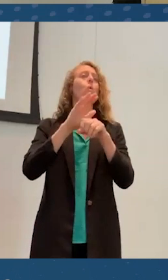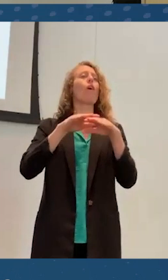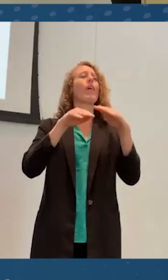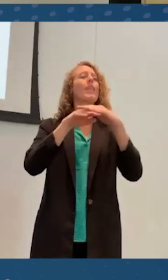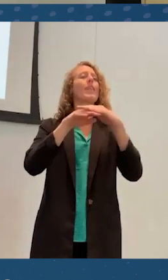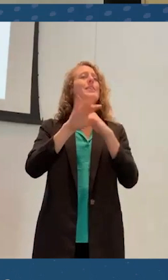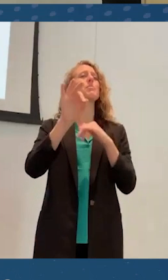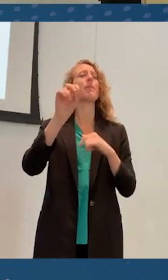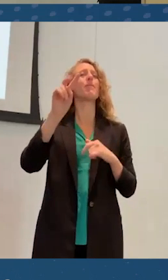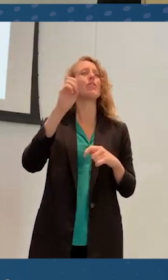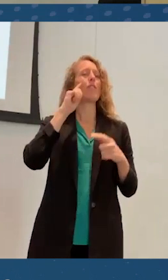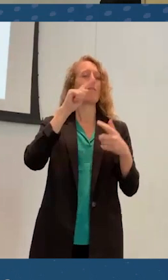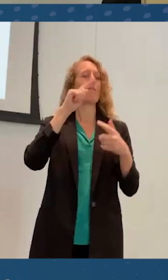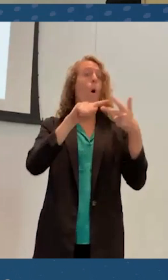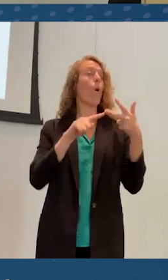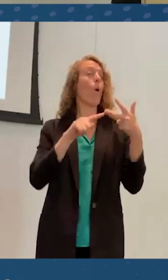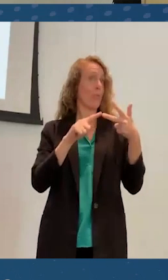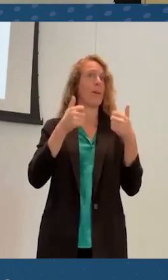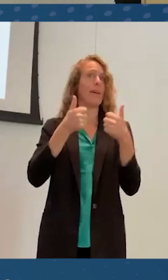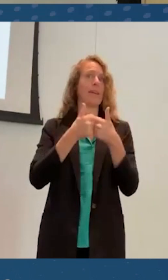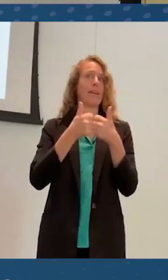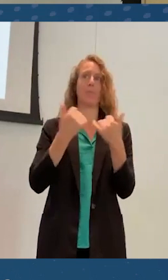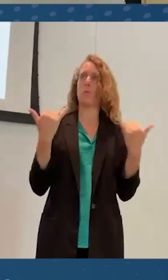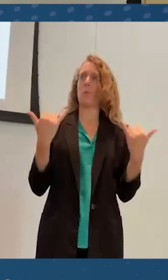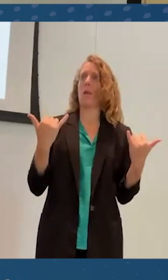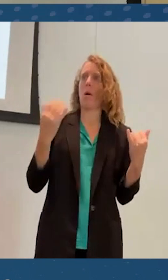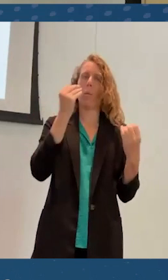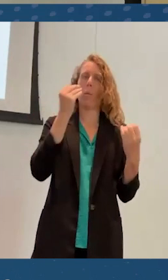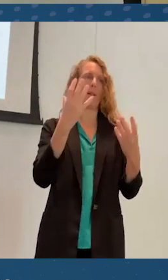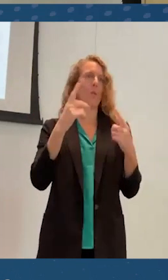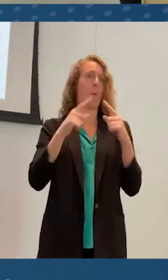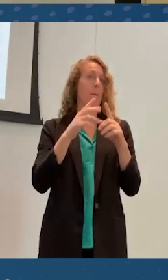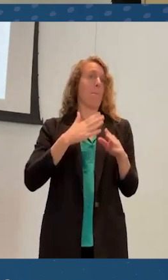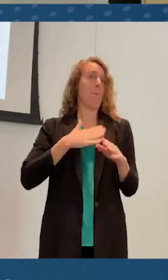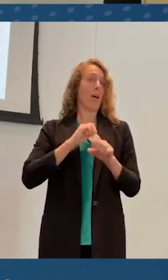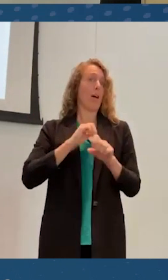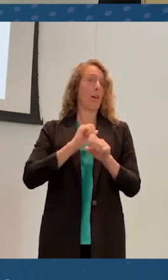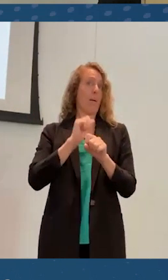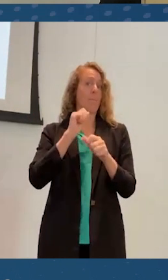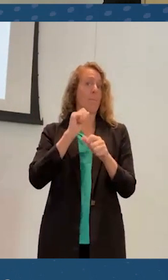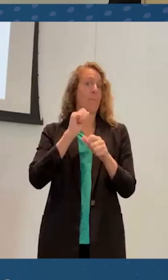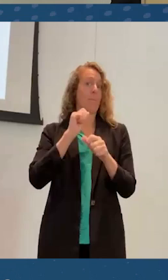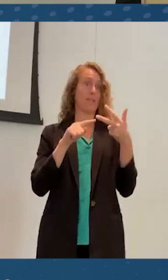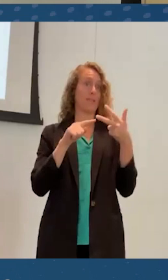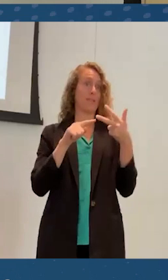and I'm excited to talk to you about that work today. Now again, I have a lot I want to cover in this talk,